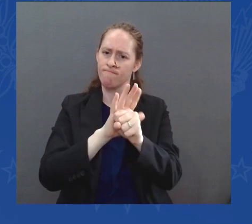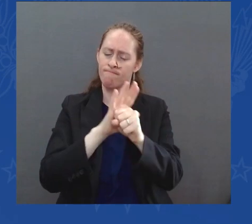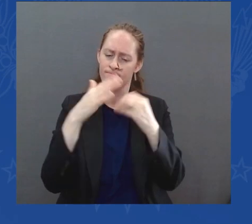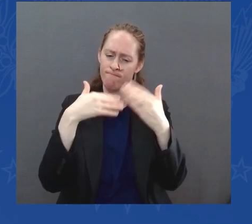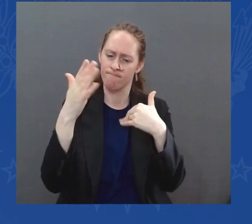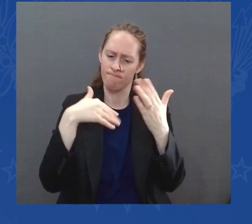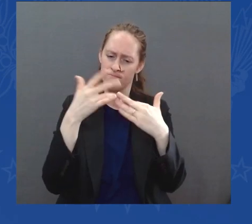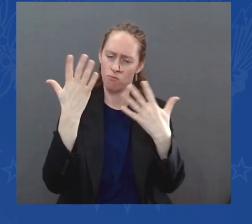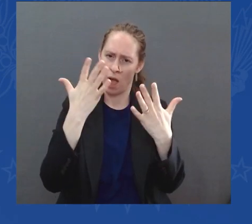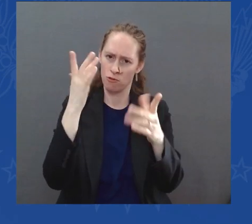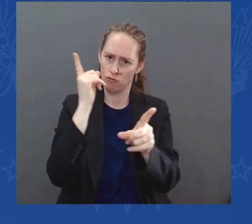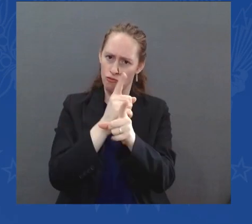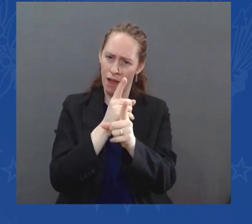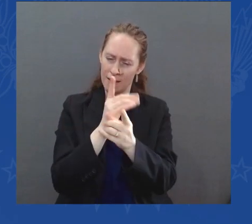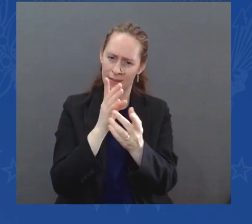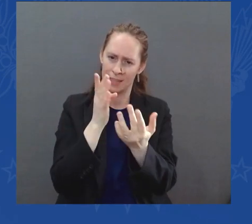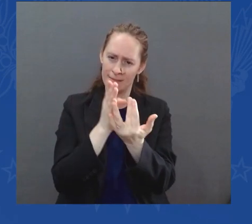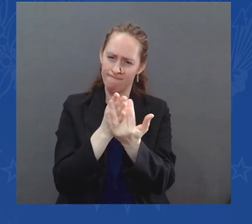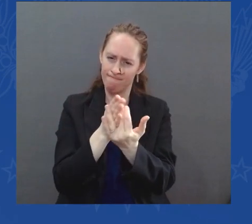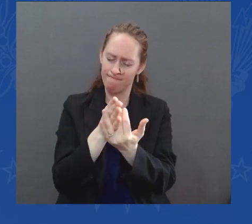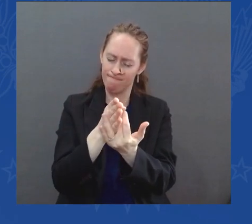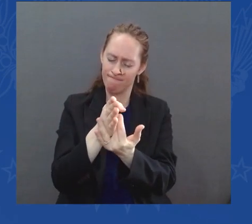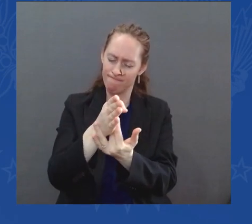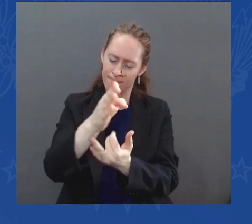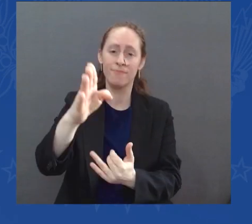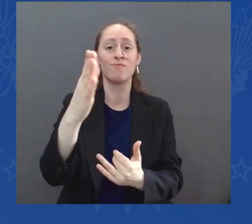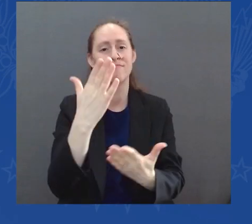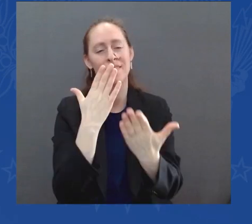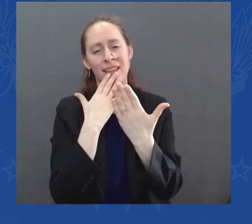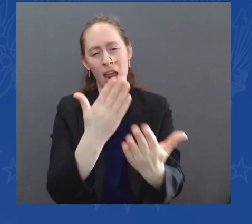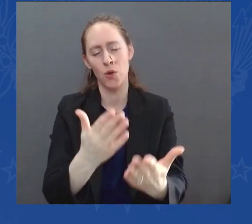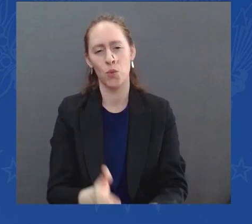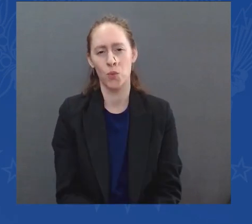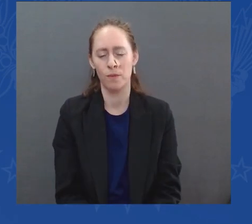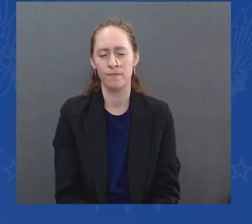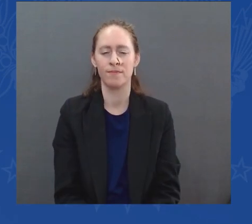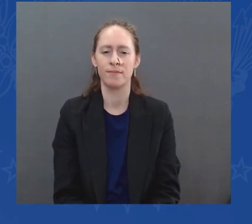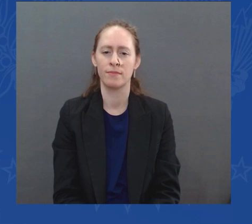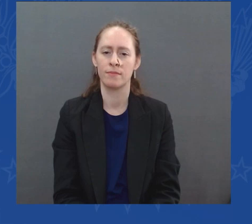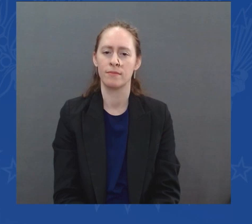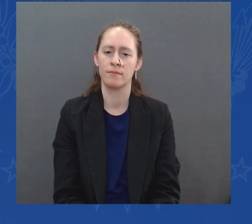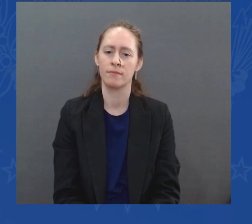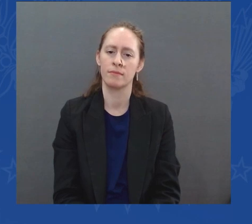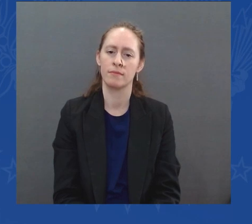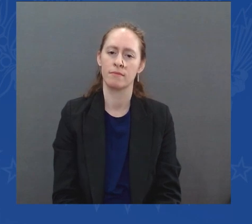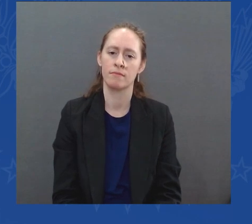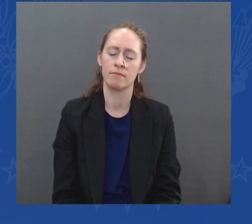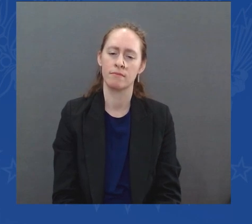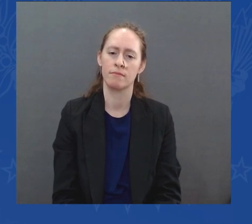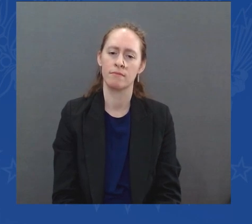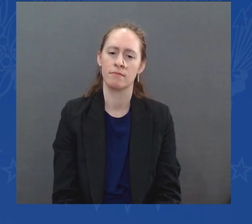And I also want to recognize and thank Senator Tim Scott, whose partnership, of course, helped us pass this legislation.